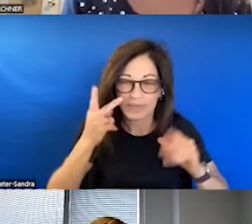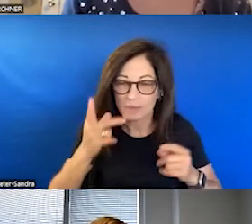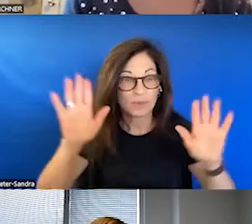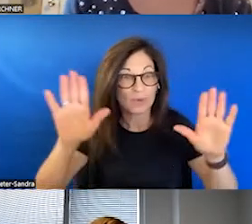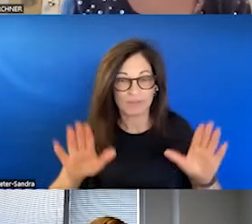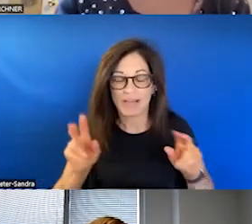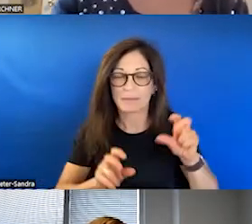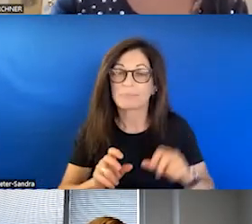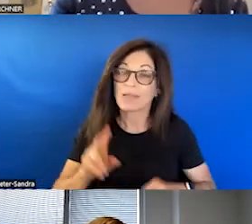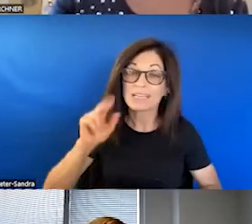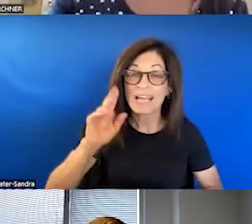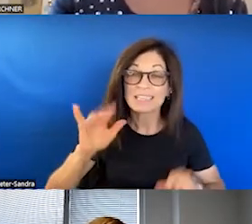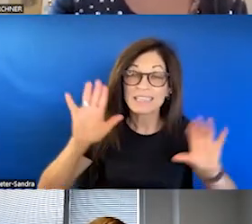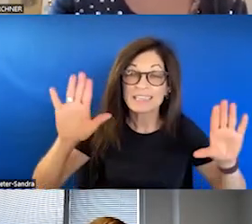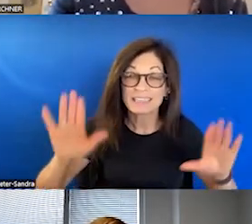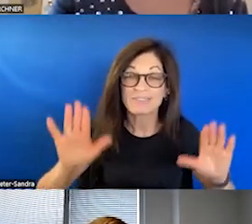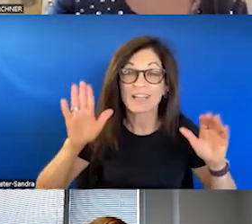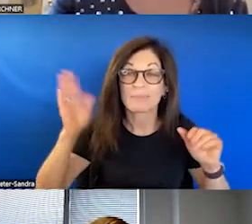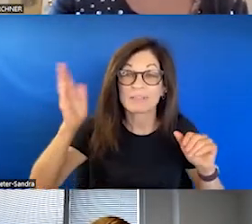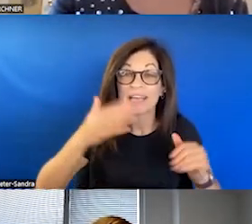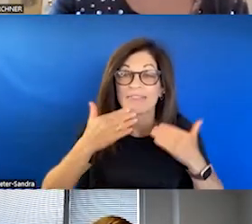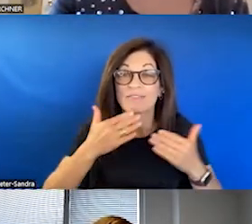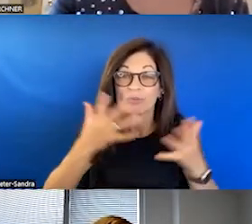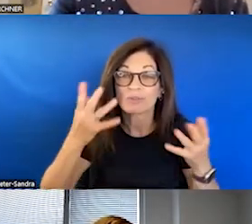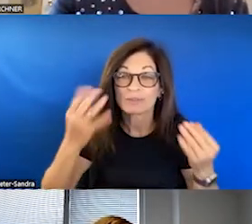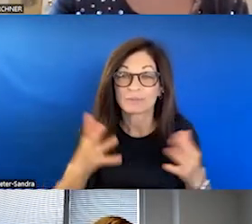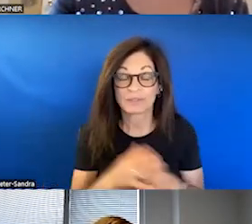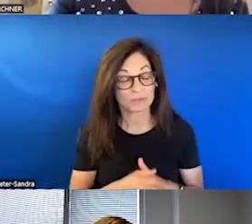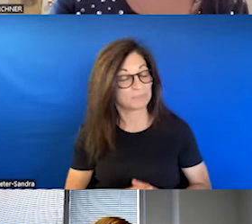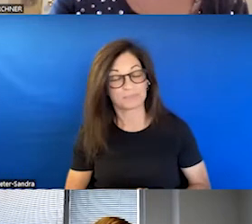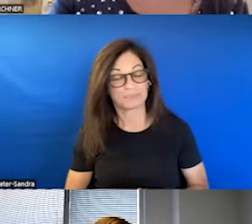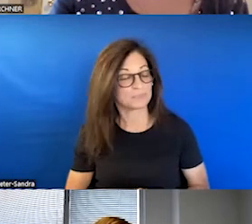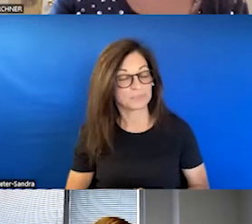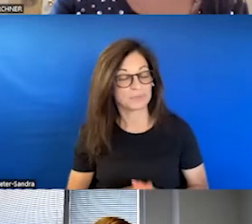FOR THE PRESENTATION. INFORMATION. IT WAS GREAT. THERE IS JUST SO MUCH OUT THERE IN TERMS OF NEW